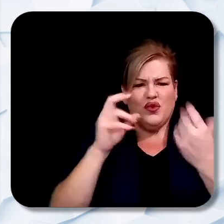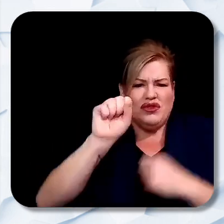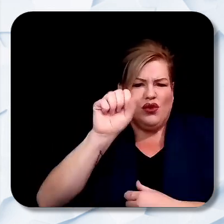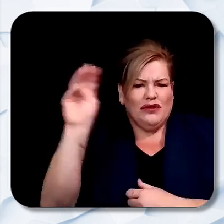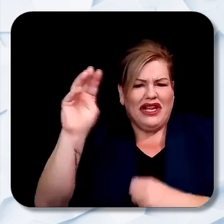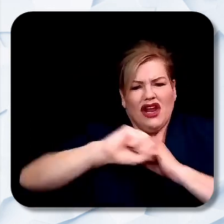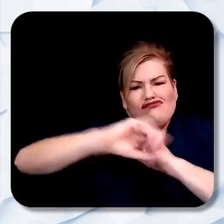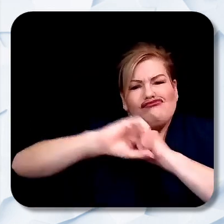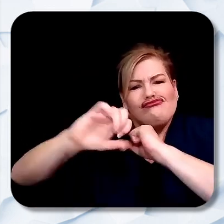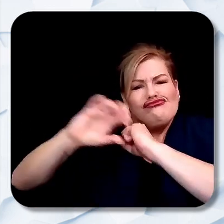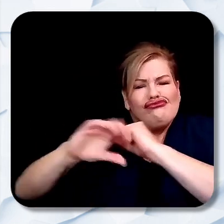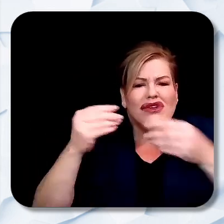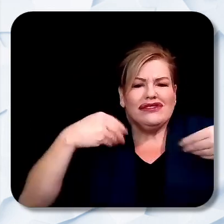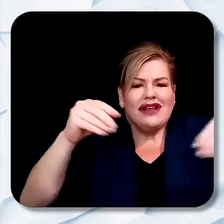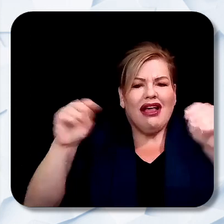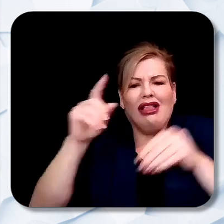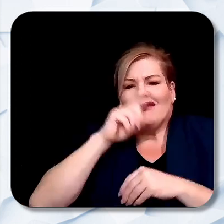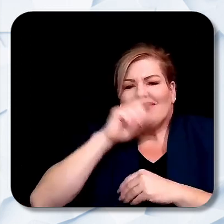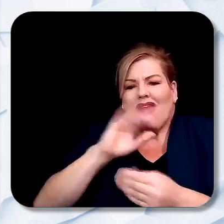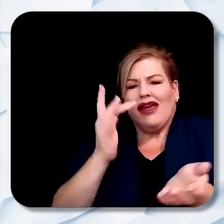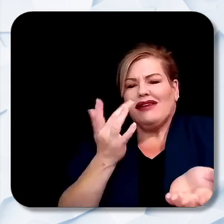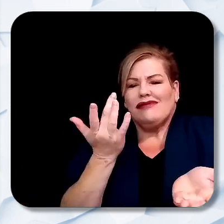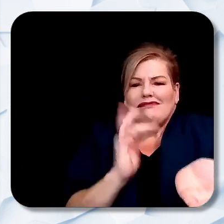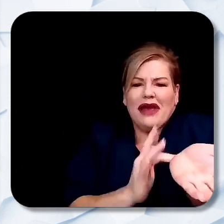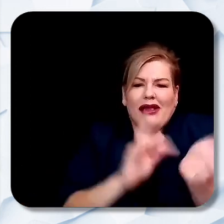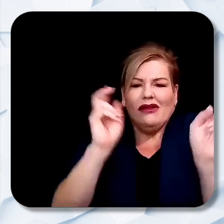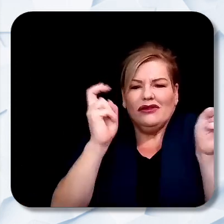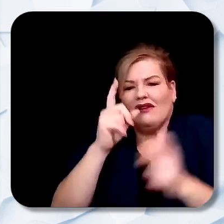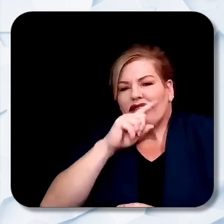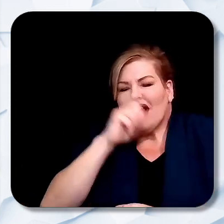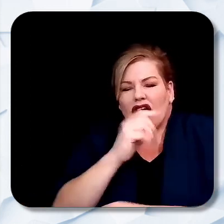fake pills and other drugs. And again, a lot of those other drugs are being cut with fentanyl.